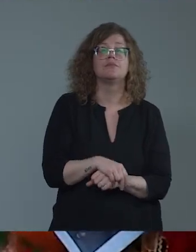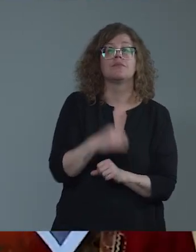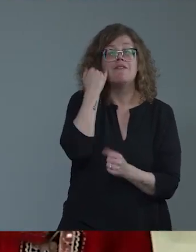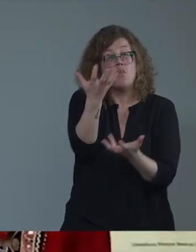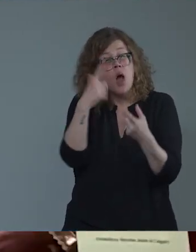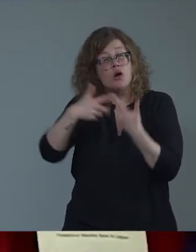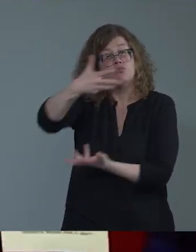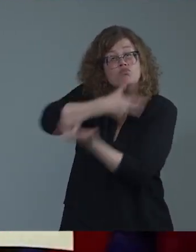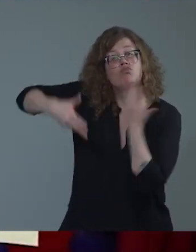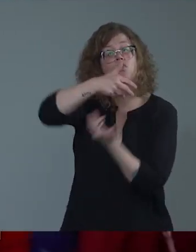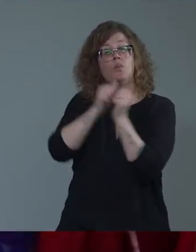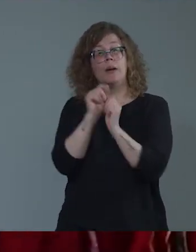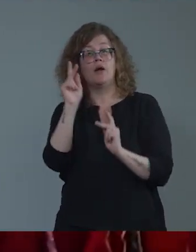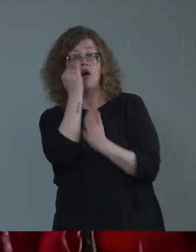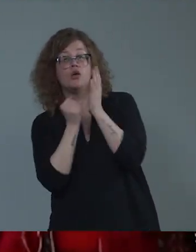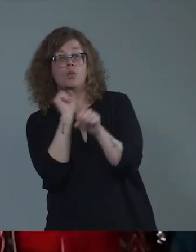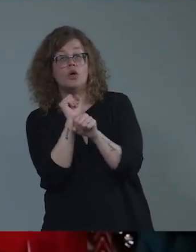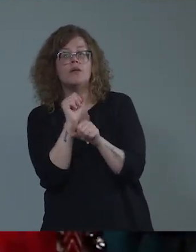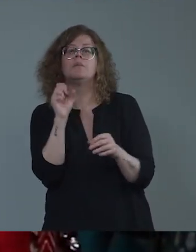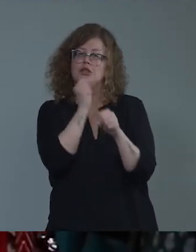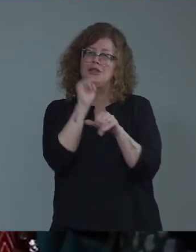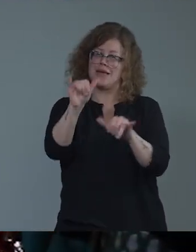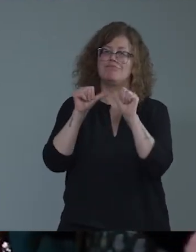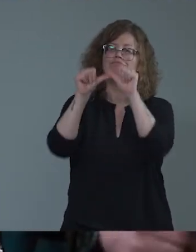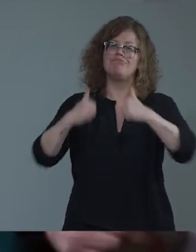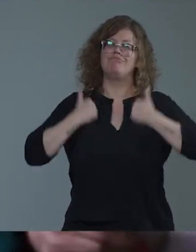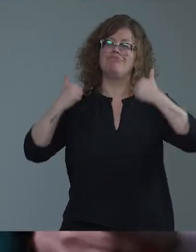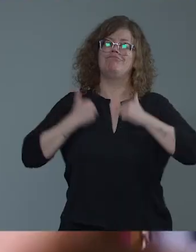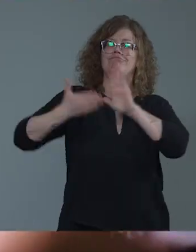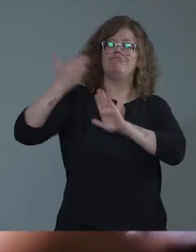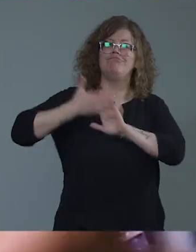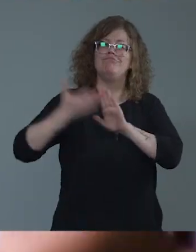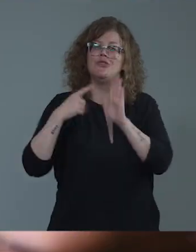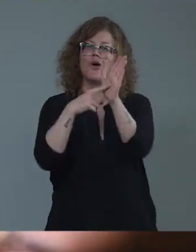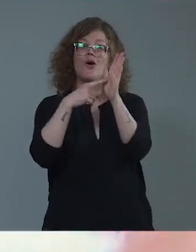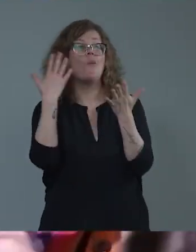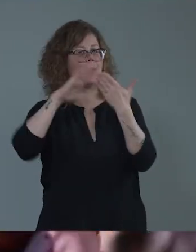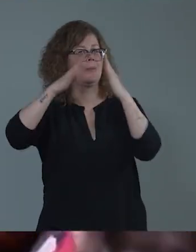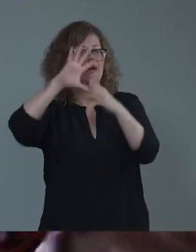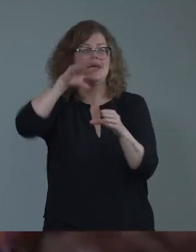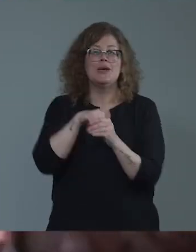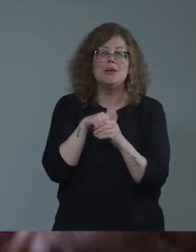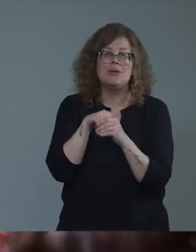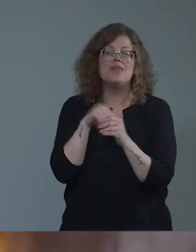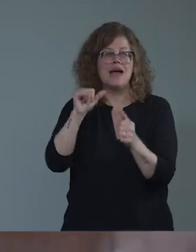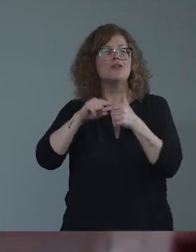You want to make sure that you share stories through your social media, put them in your newsletters, have an event, a little unveiling event where the people get to